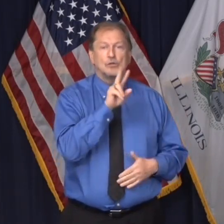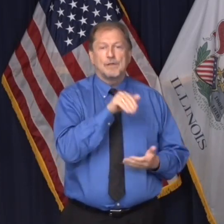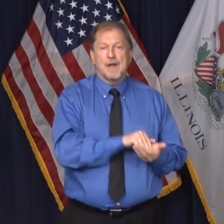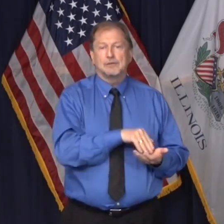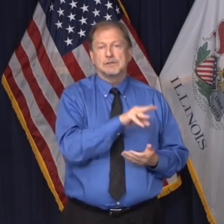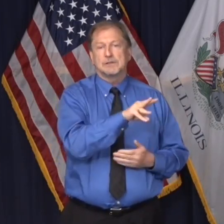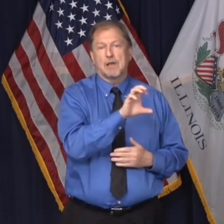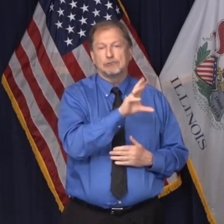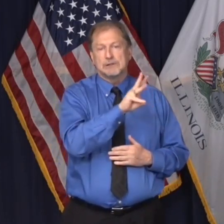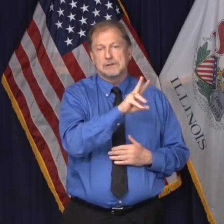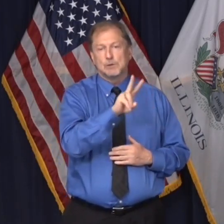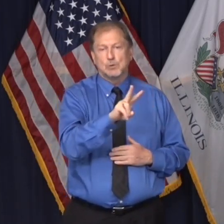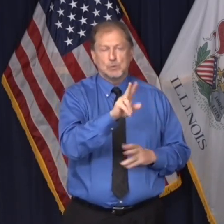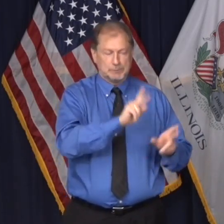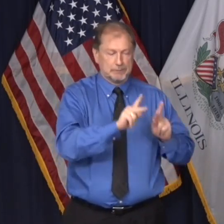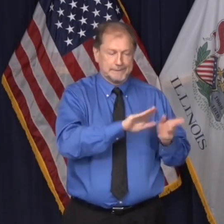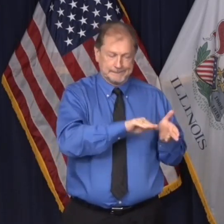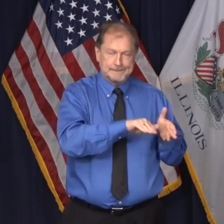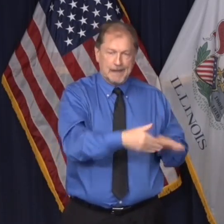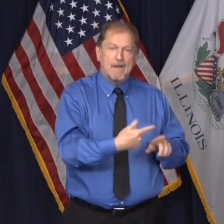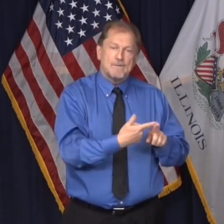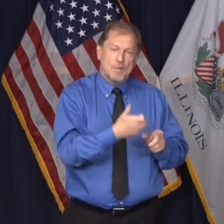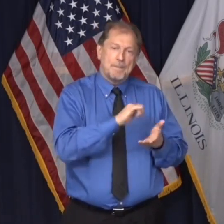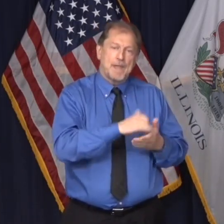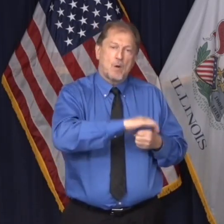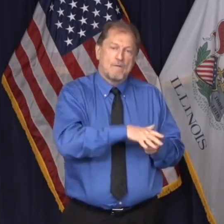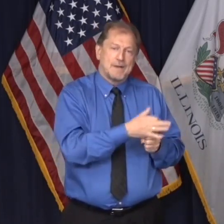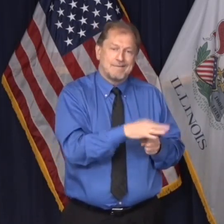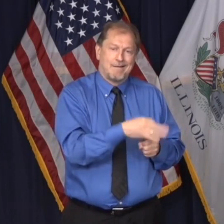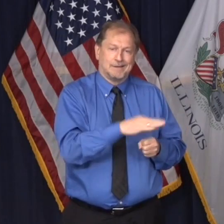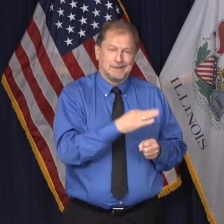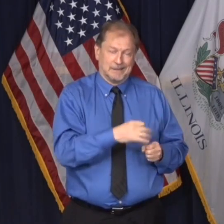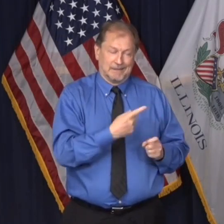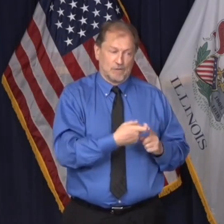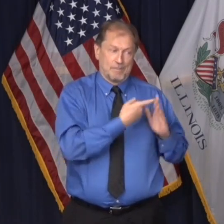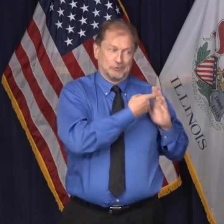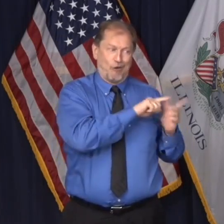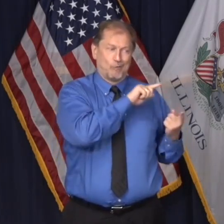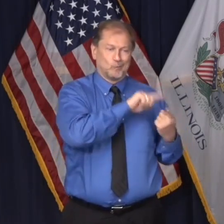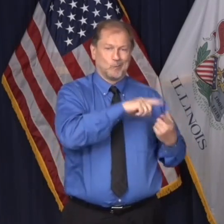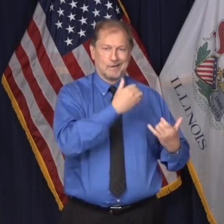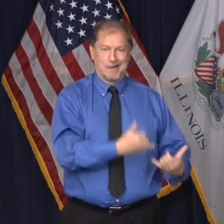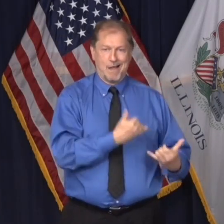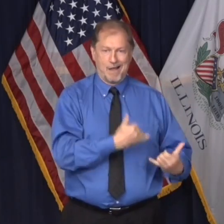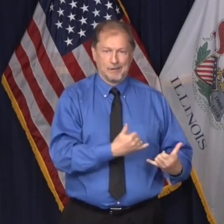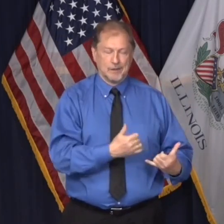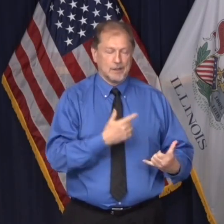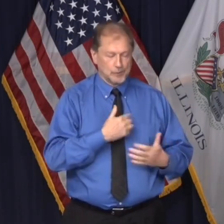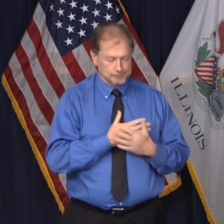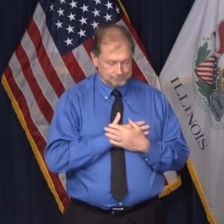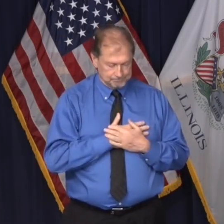ALSO LOST ANOTHER 46 ILLINOISANS TO THIS VIRUS, A TOTAL OF 2,662